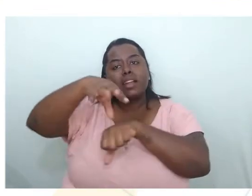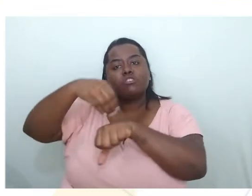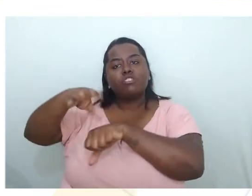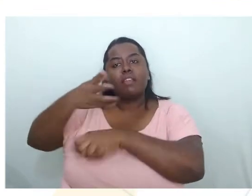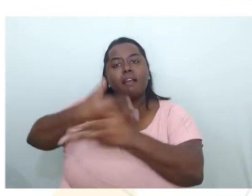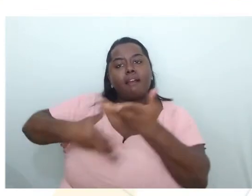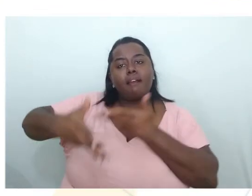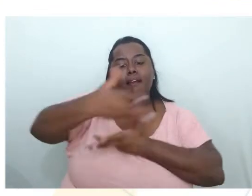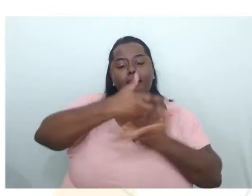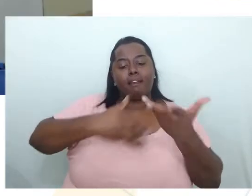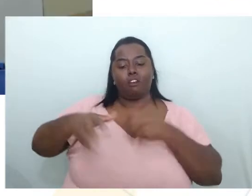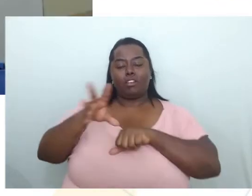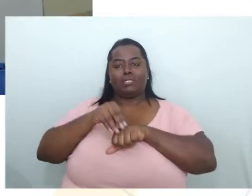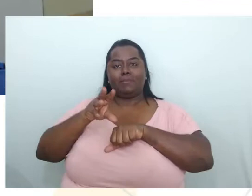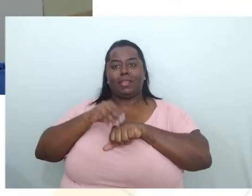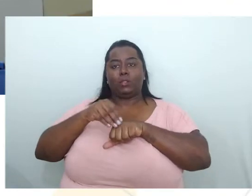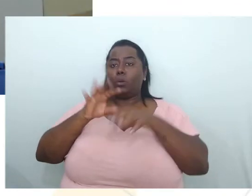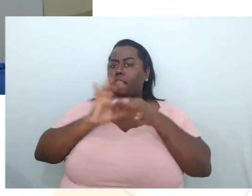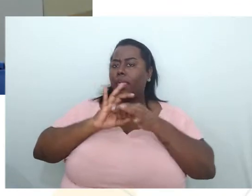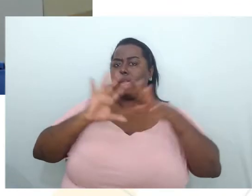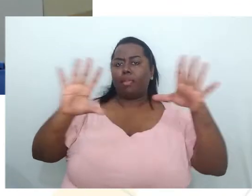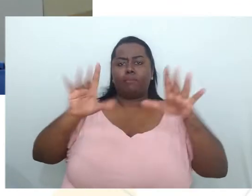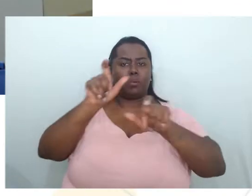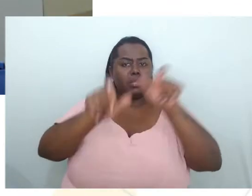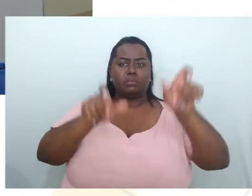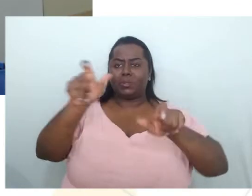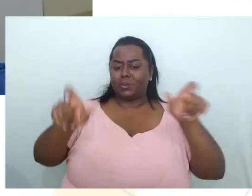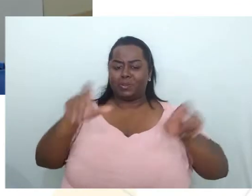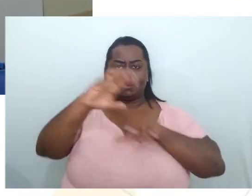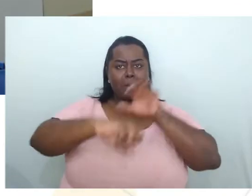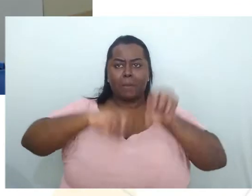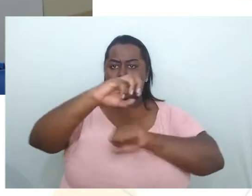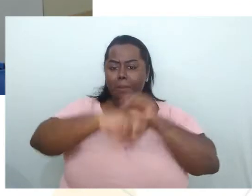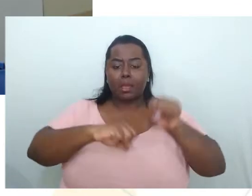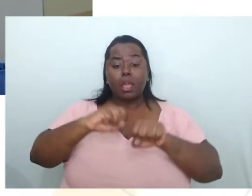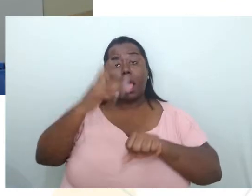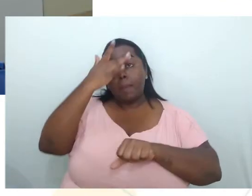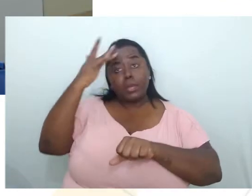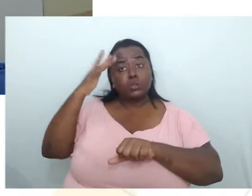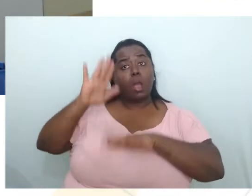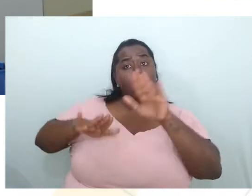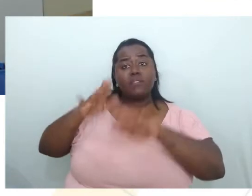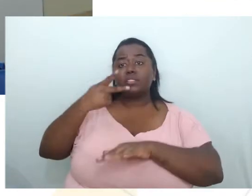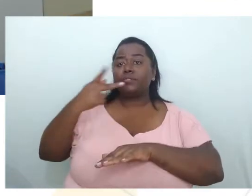other people, and people talk about things like for example our engagement